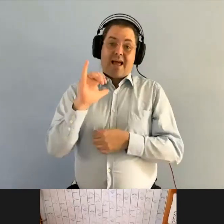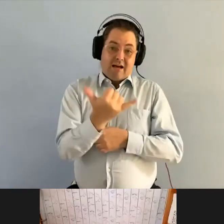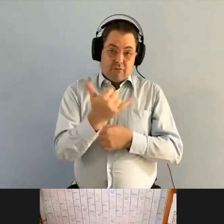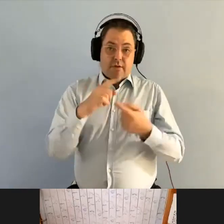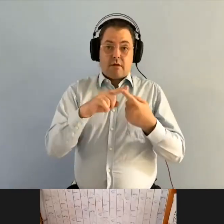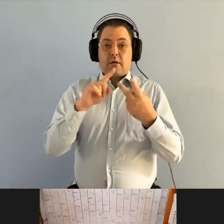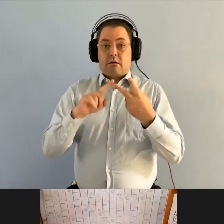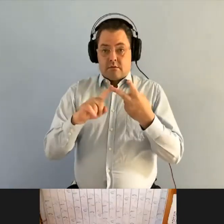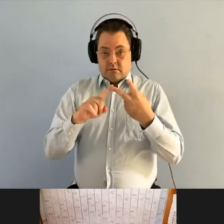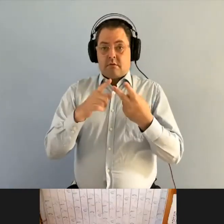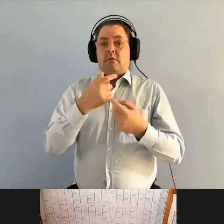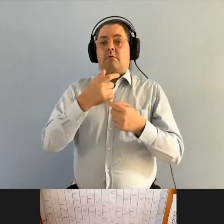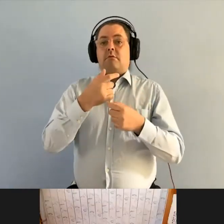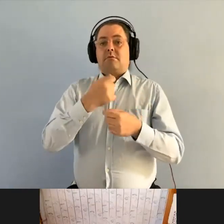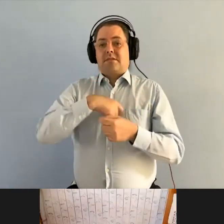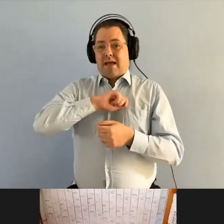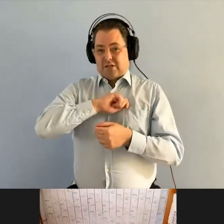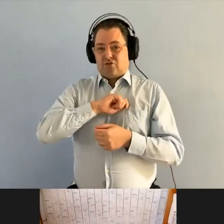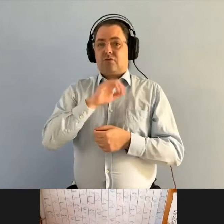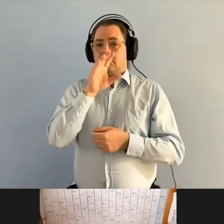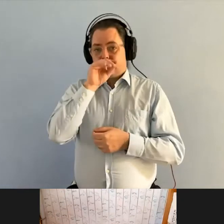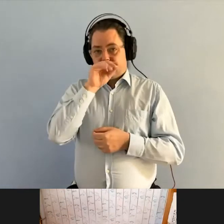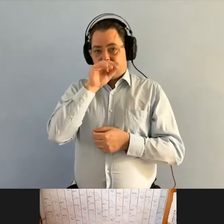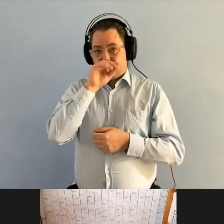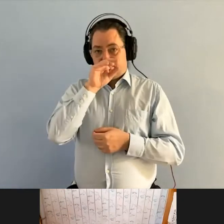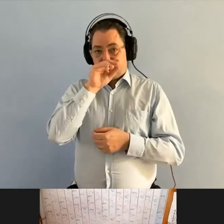the event. First of all, this event is interpreted